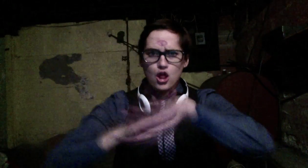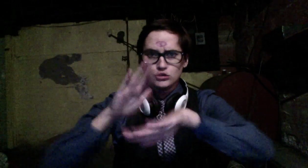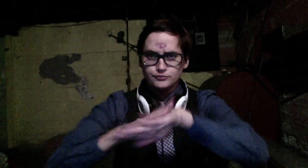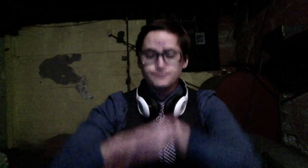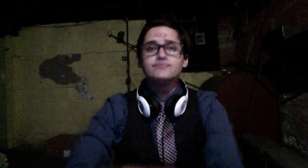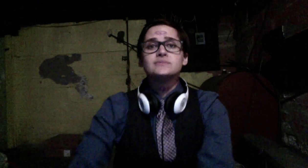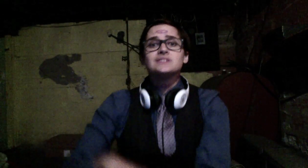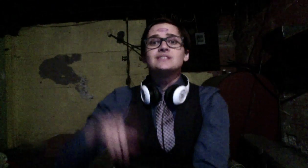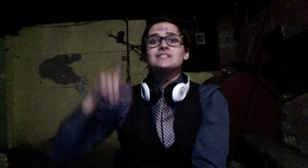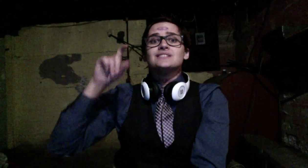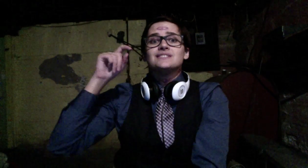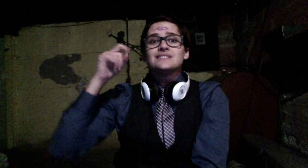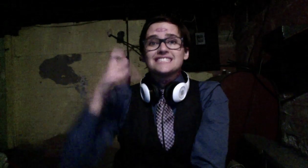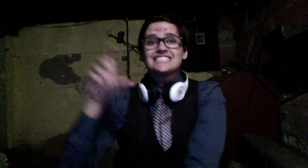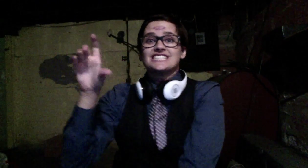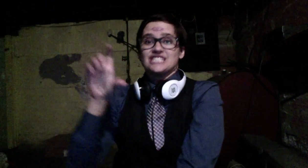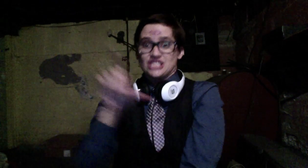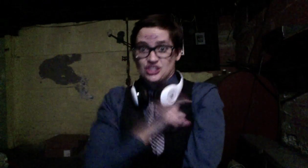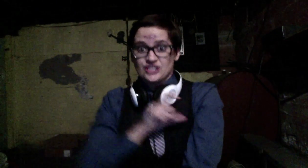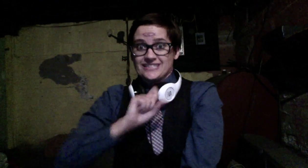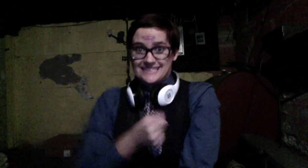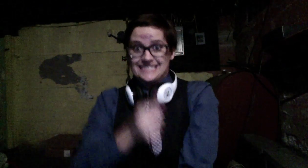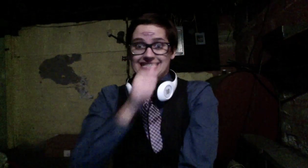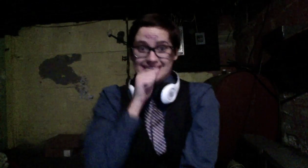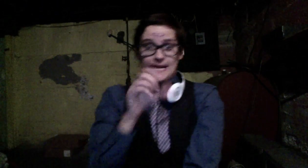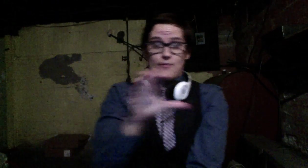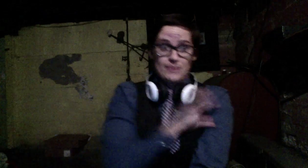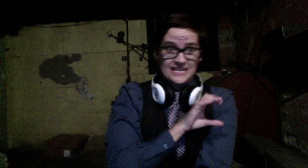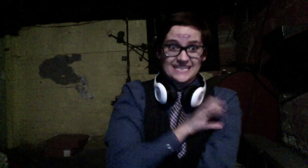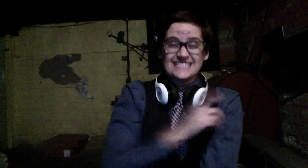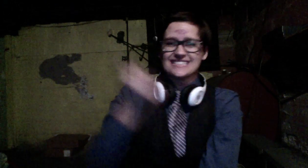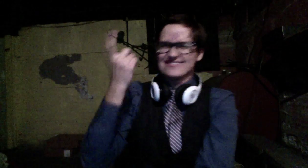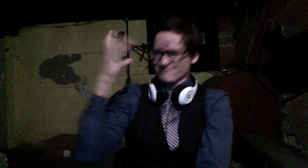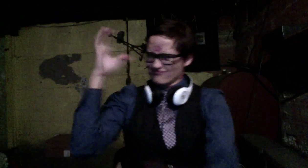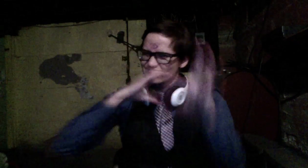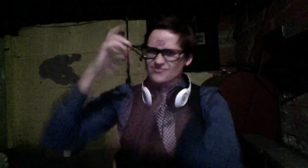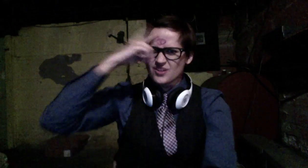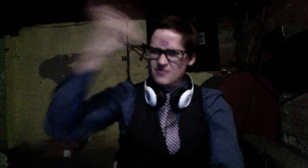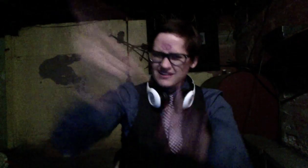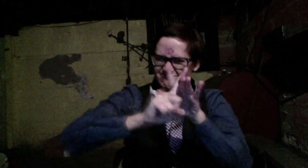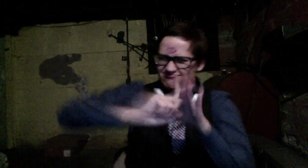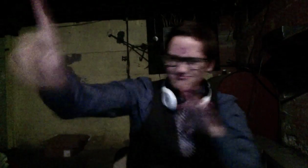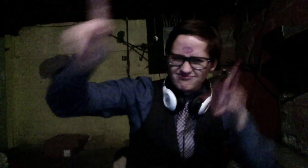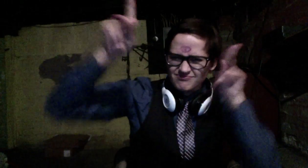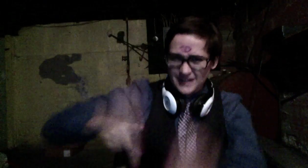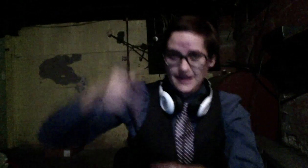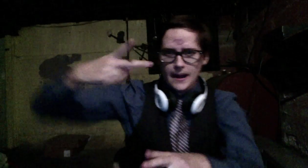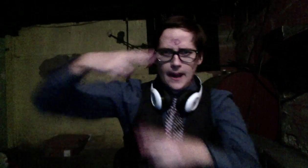ALERT THE SHERIFF'S SECRET COP THEY SEARCH FOR ESCAPE PERSON NAME